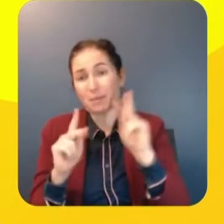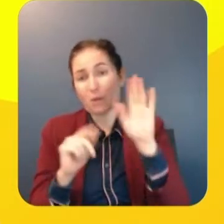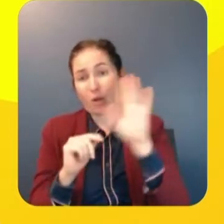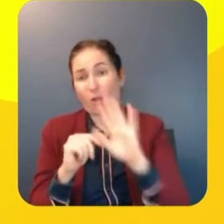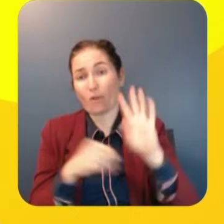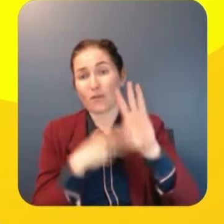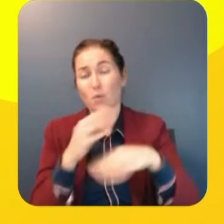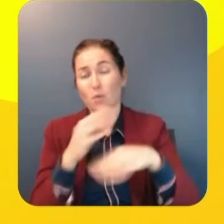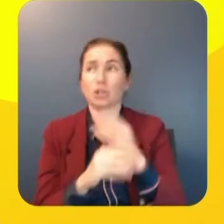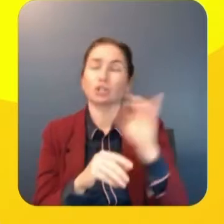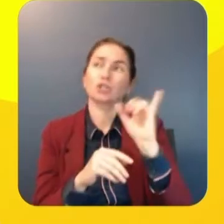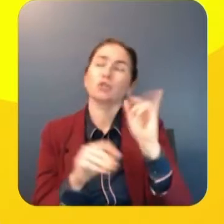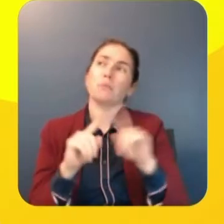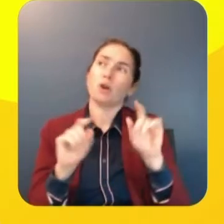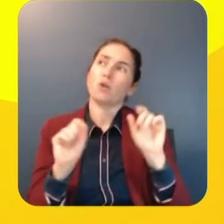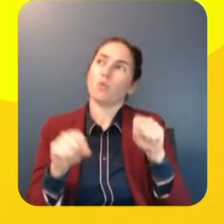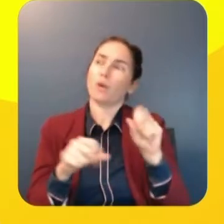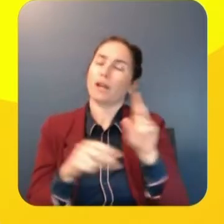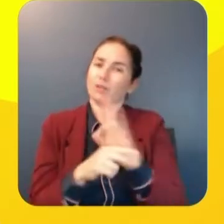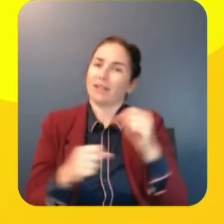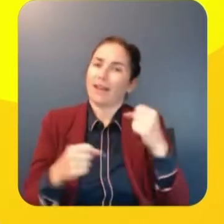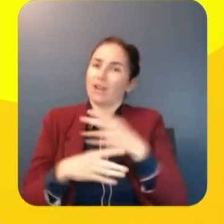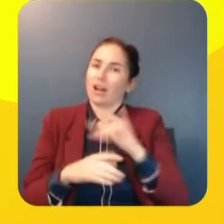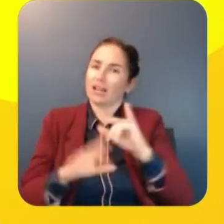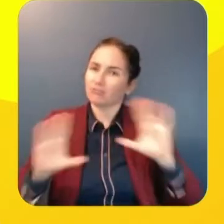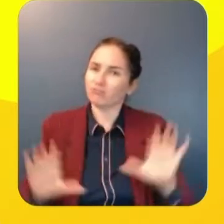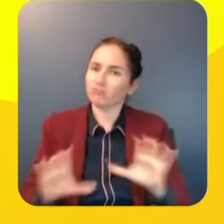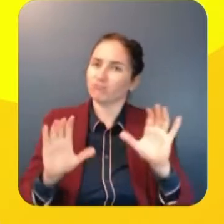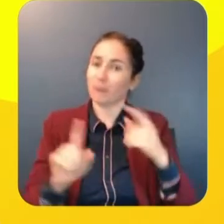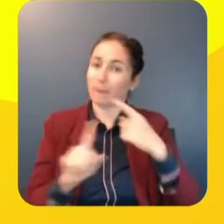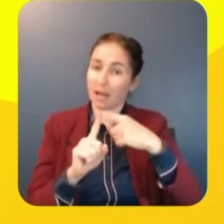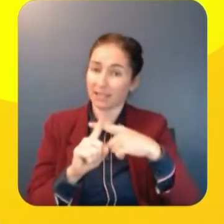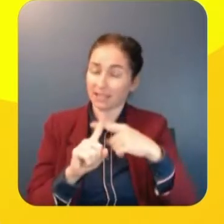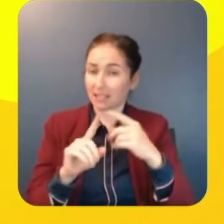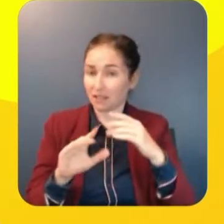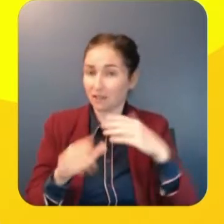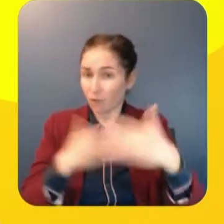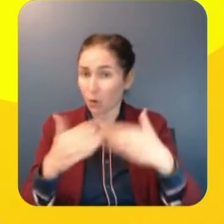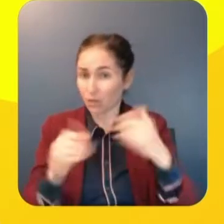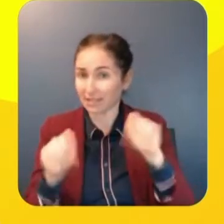But we can use that fear as a galvanizing and positive force rather than I think sometimes,